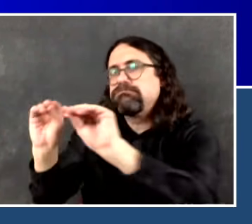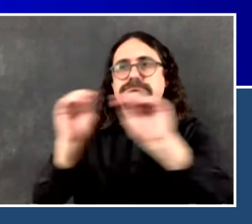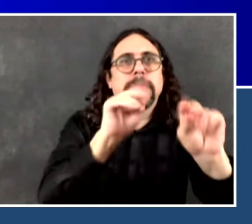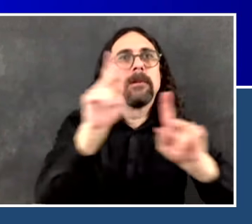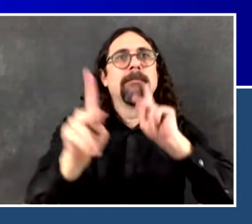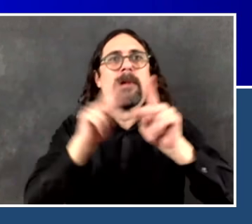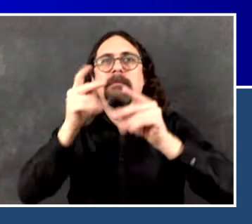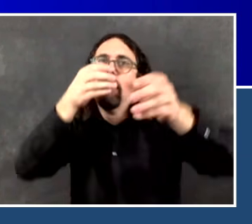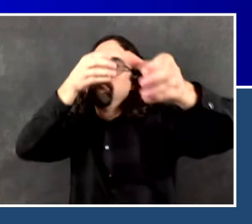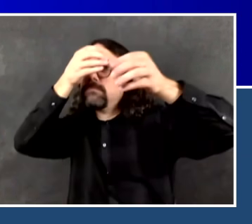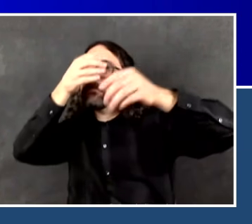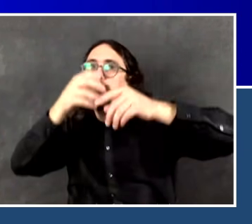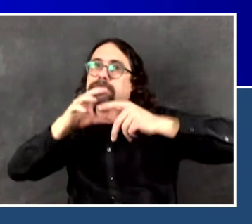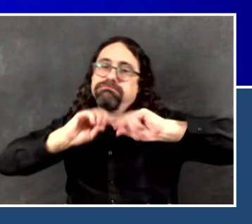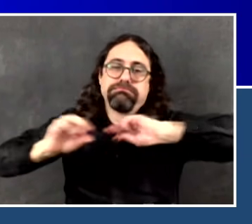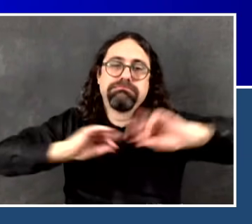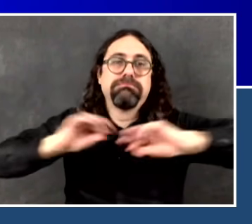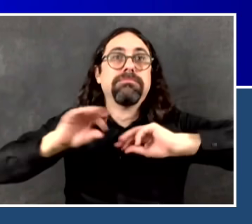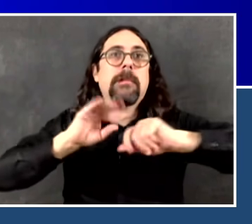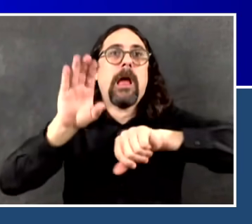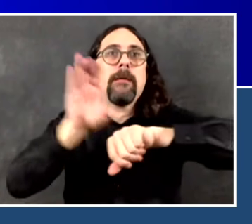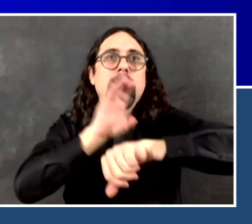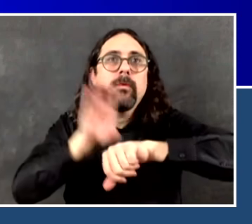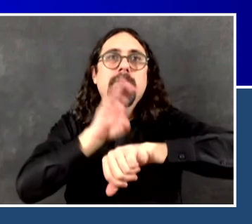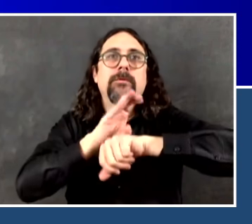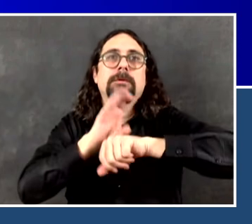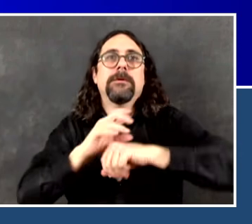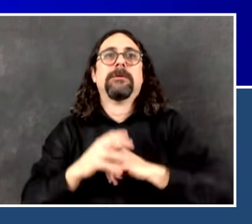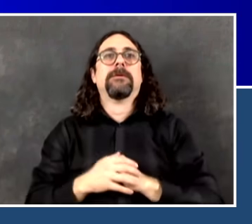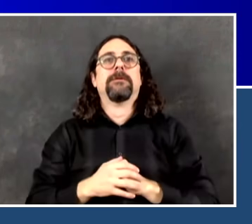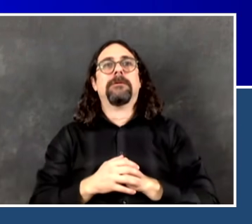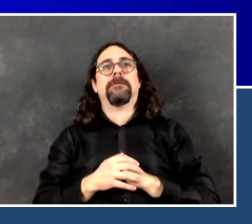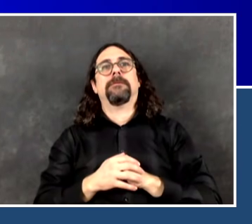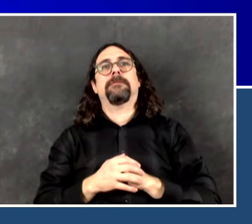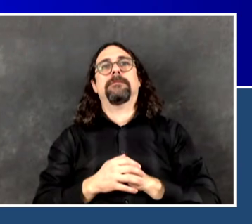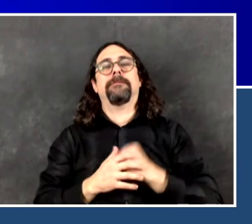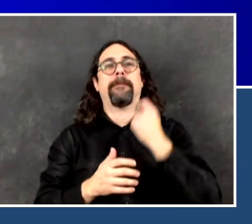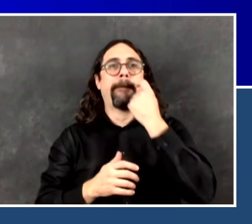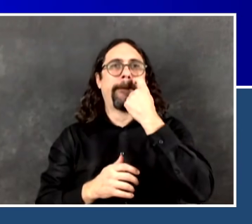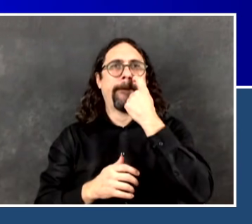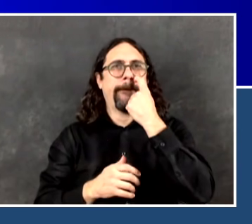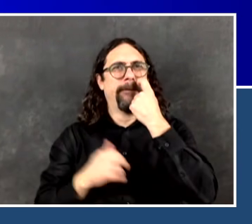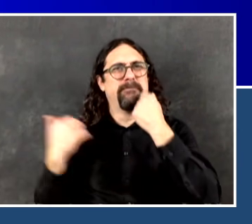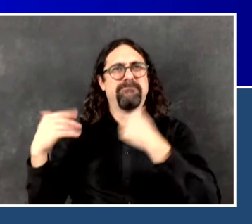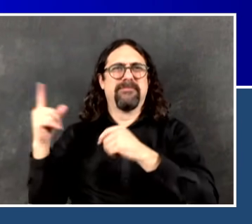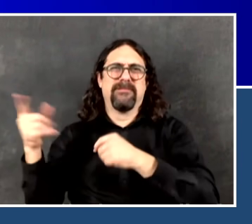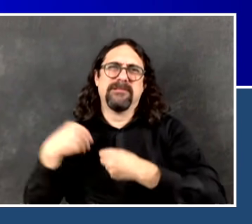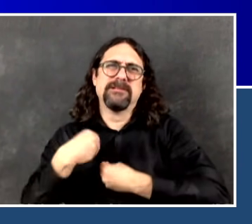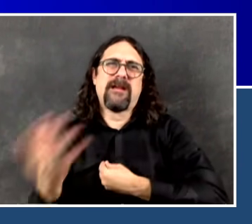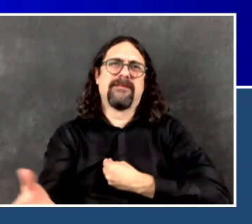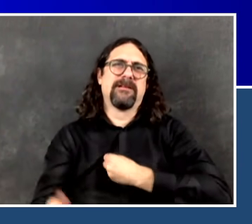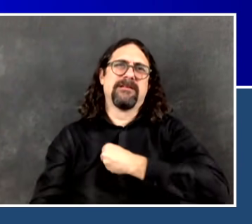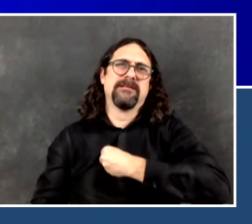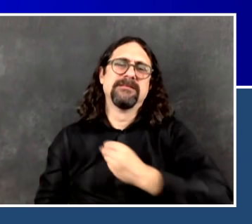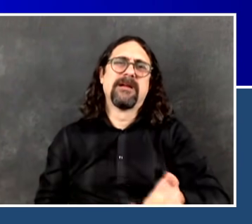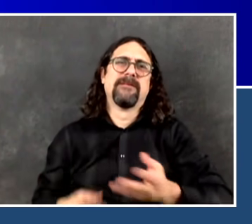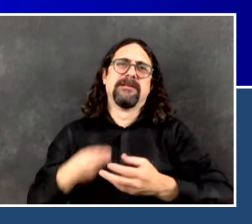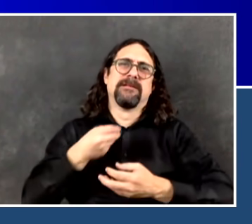FRED. I'VE BEEN IMPRESSED BY HIS GENEROSITY AND